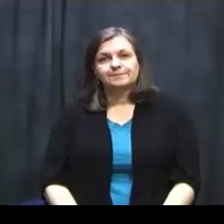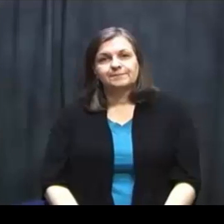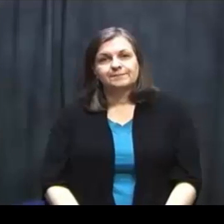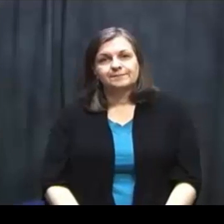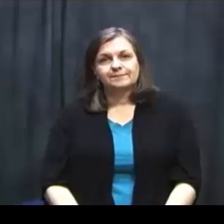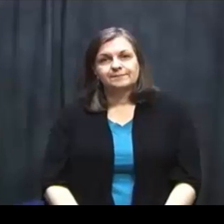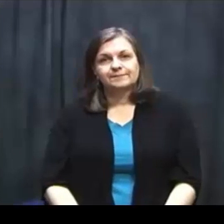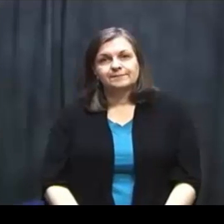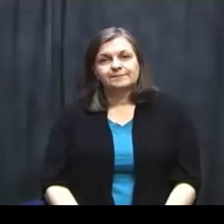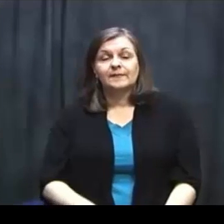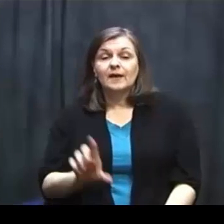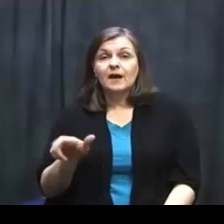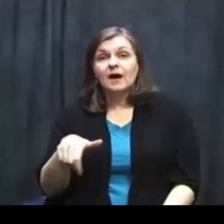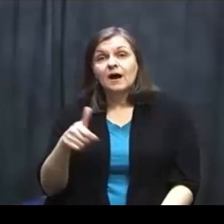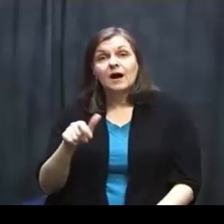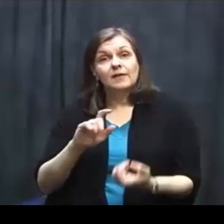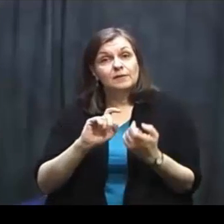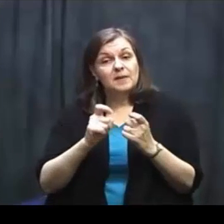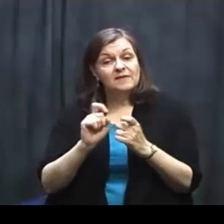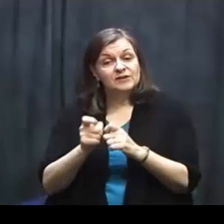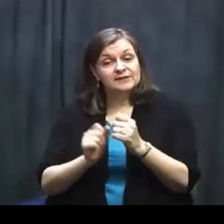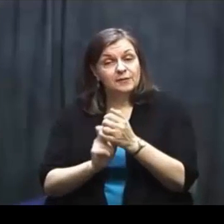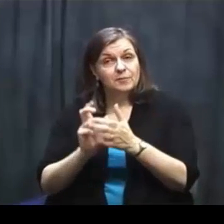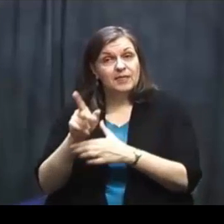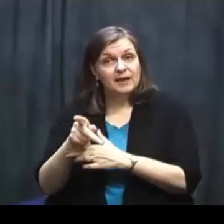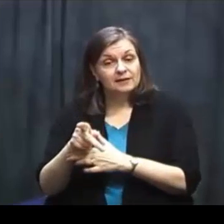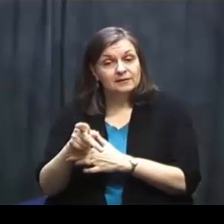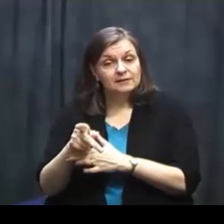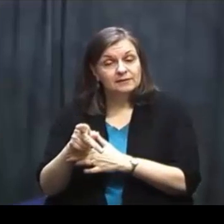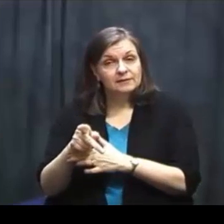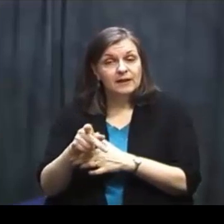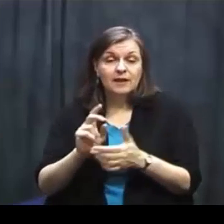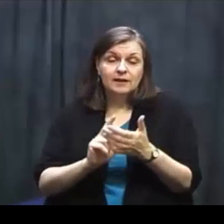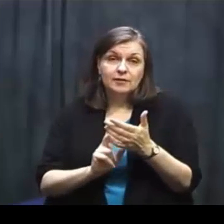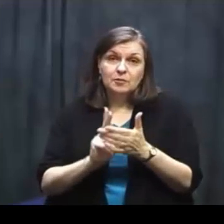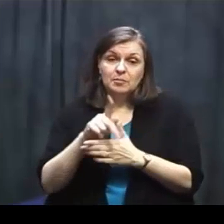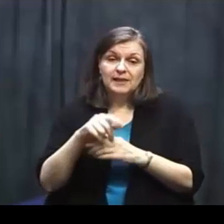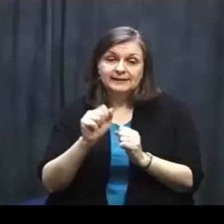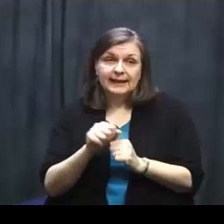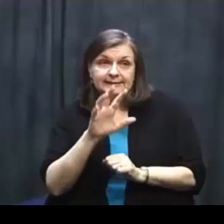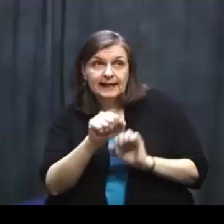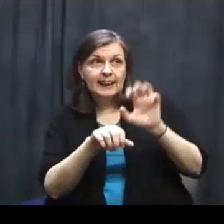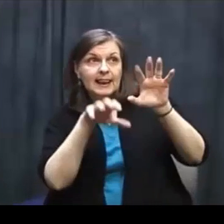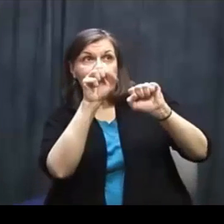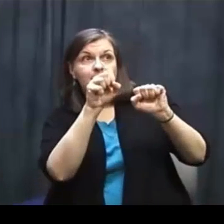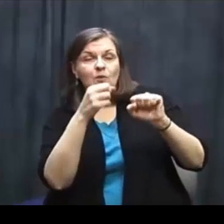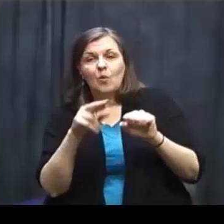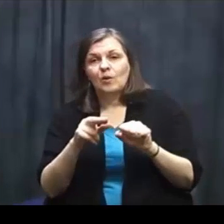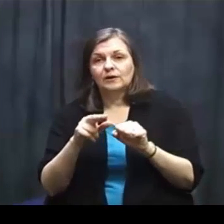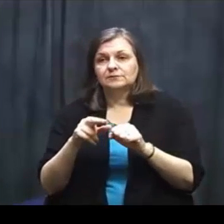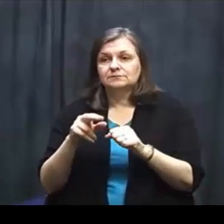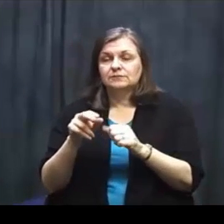there some other modifications we mentioned the ability to meet their climb or protect the plant